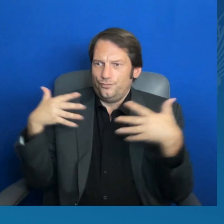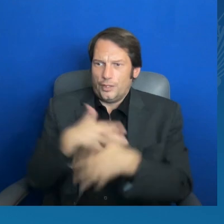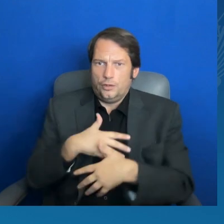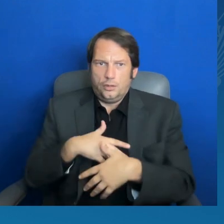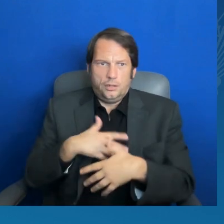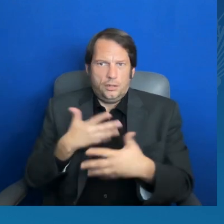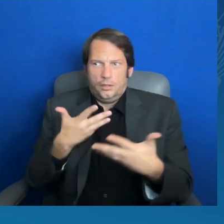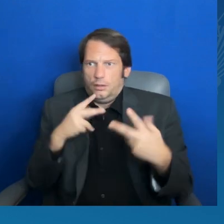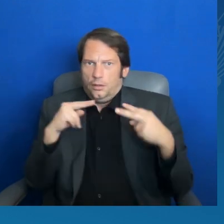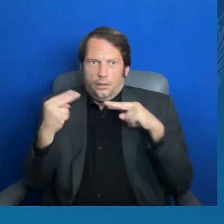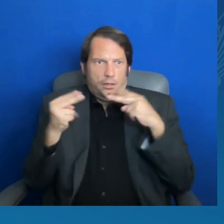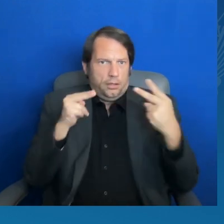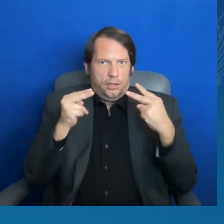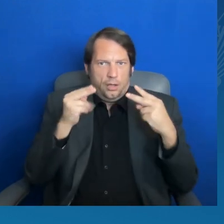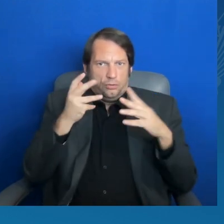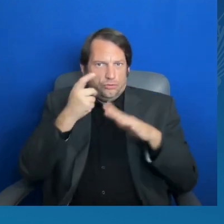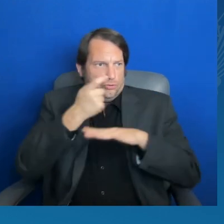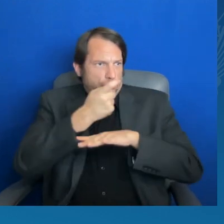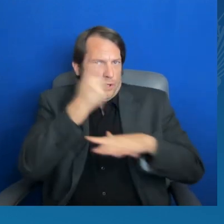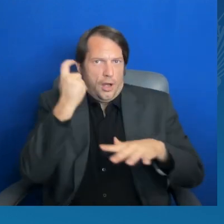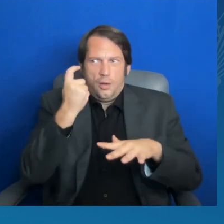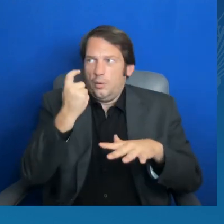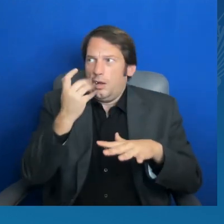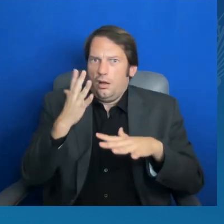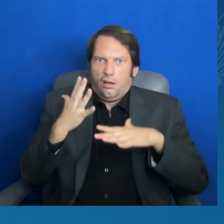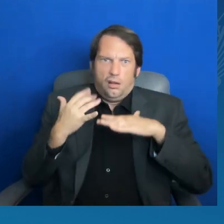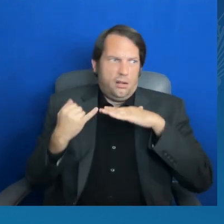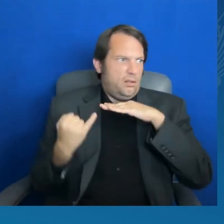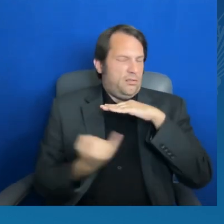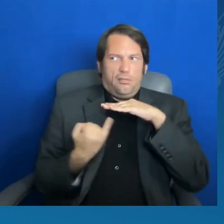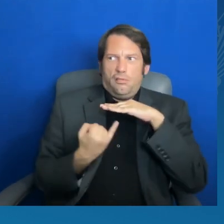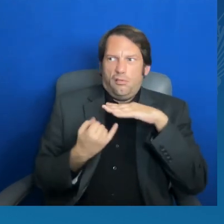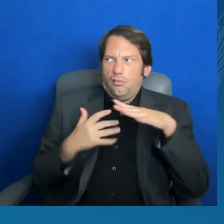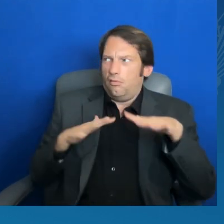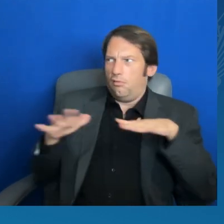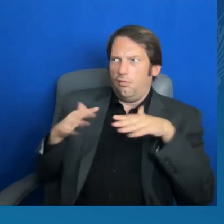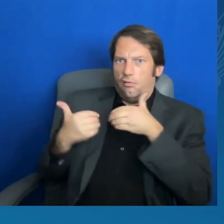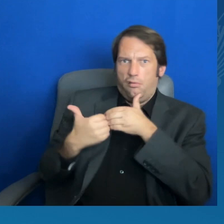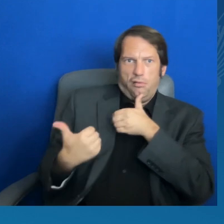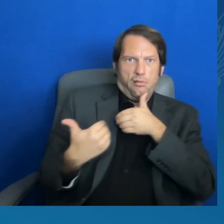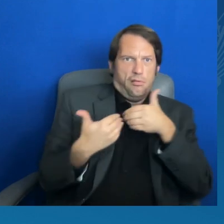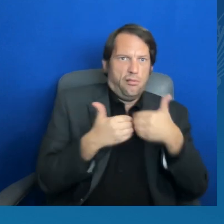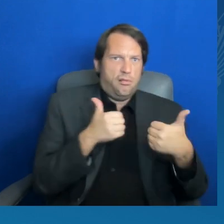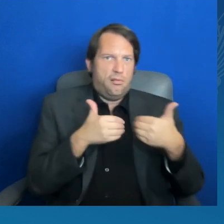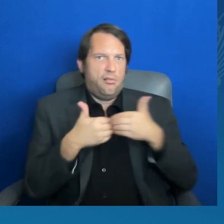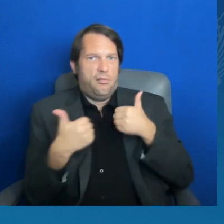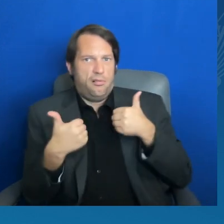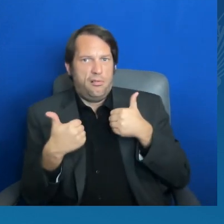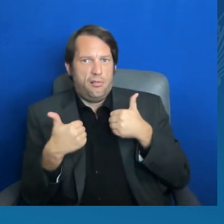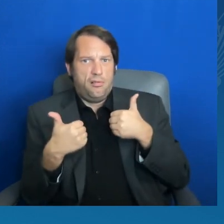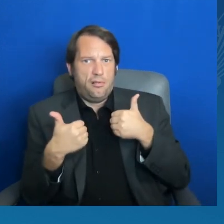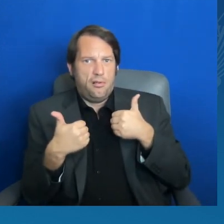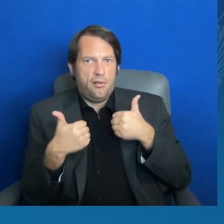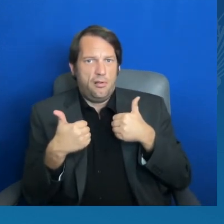to use your individual leadership and the power of your leadership to remind people that they are not alone